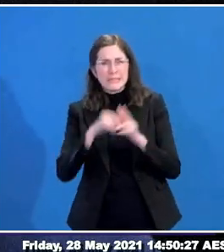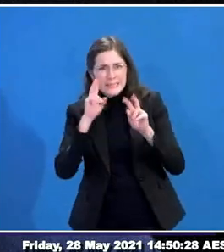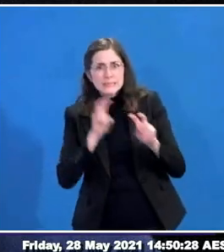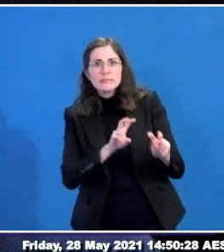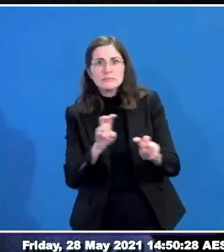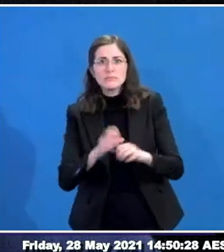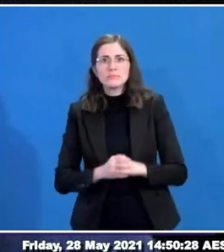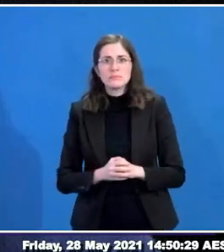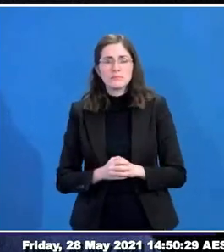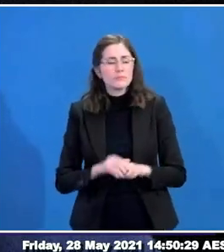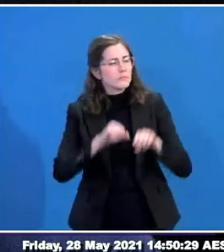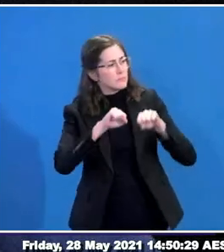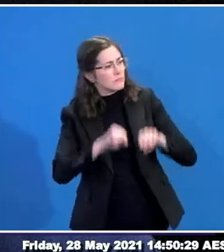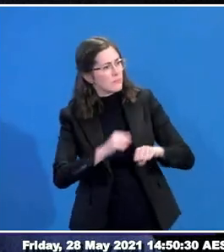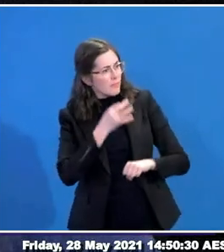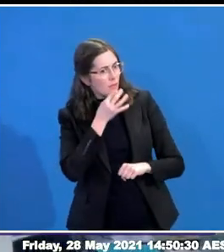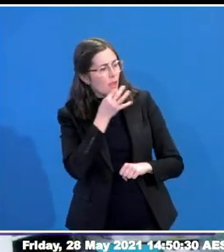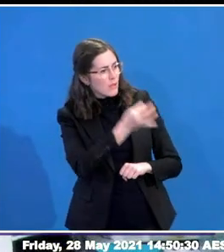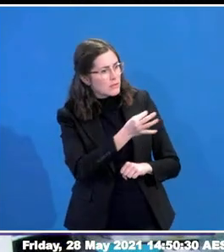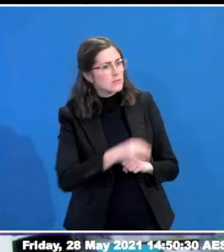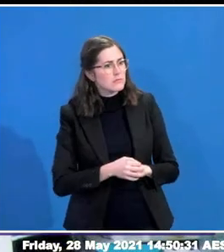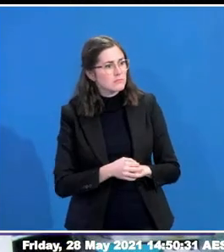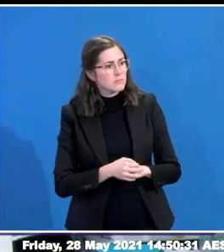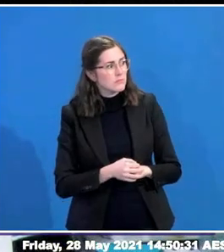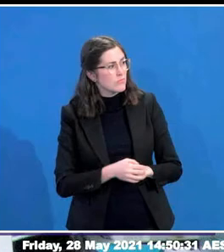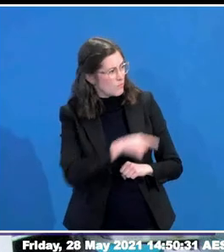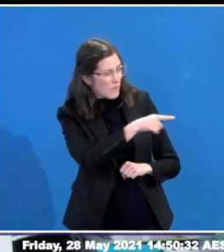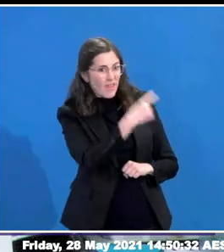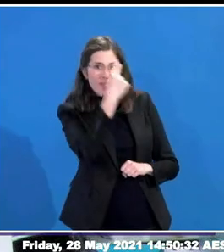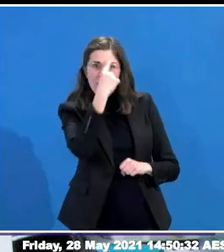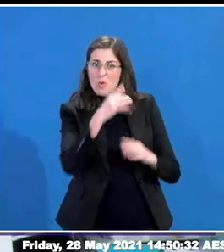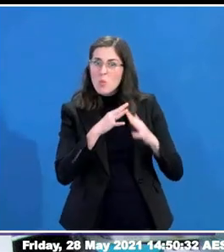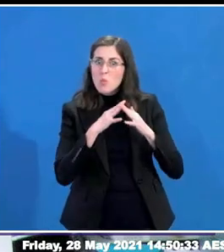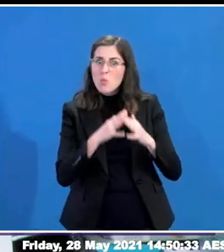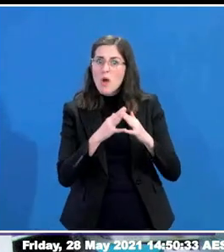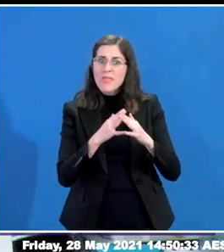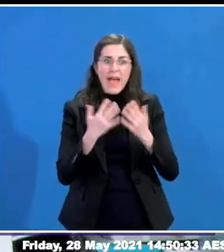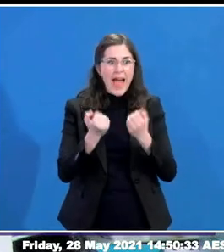Mr Head, would there be merit in having a panel of investigators who